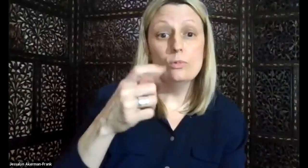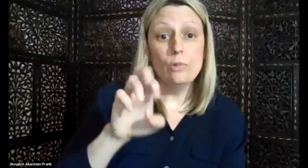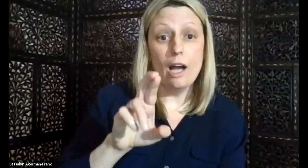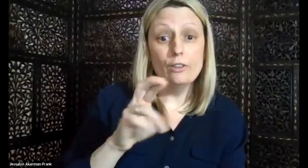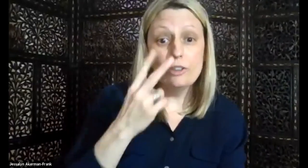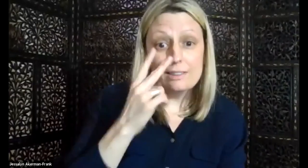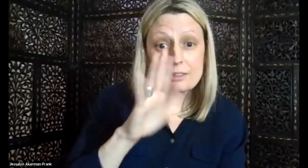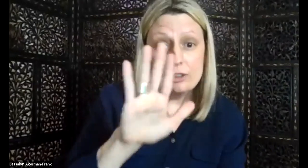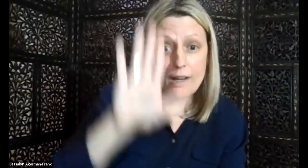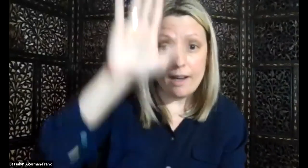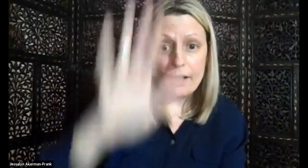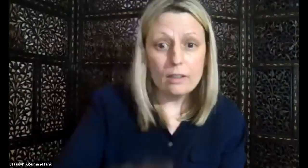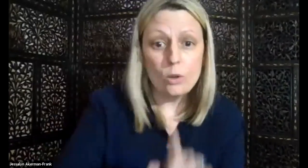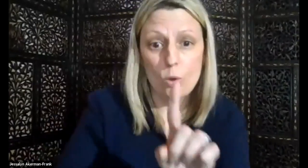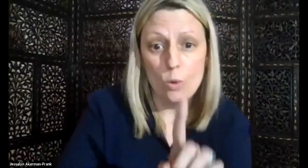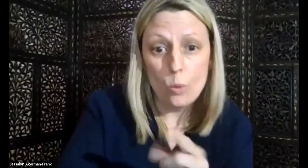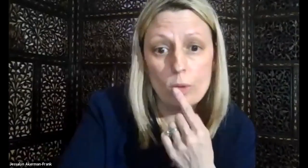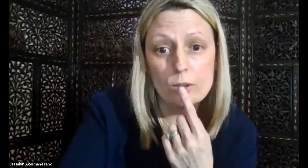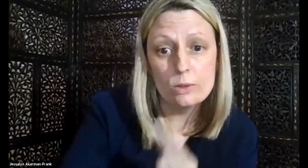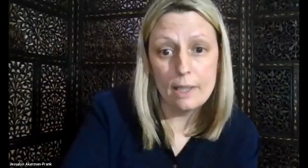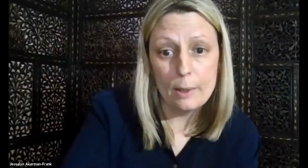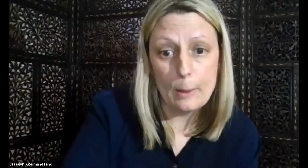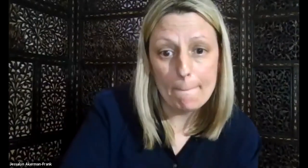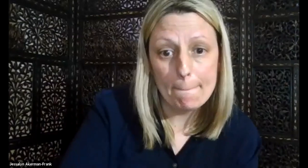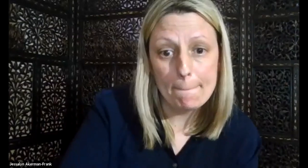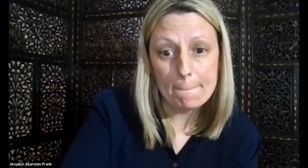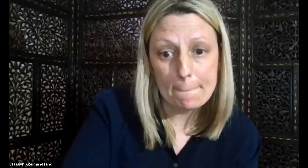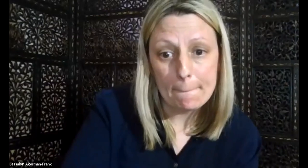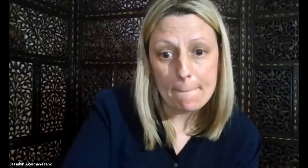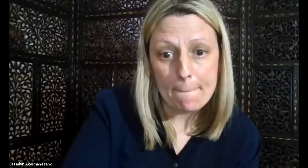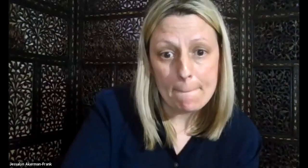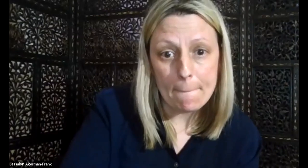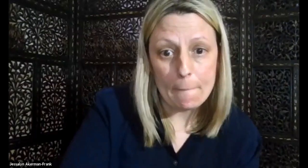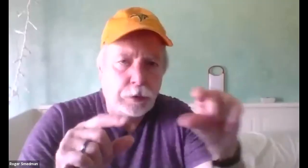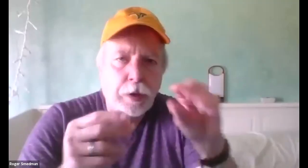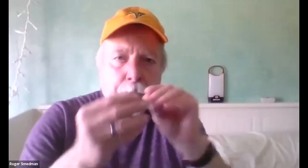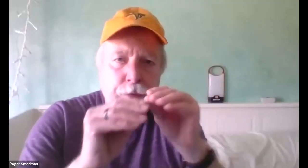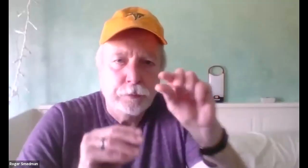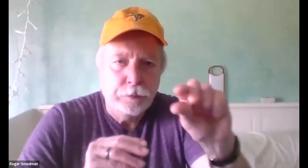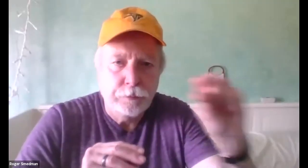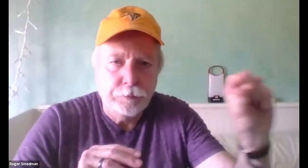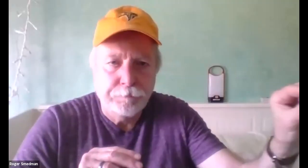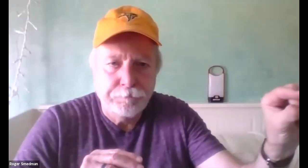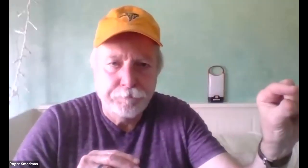relation to the specific log-in?